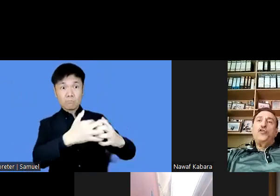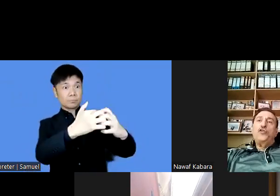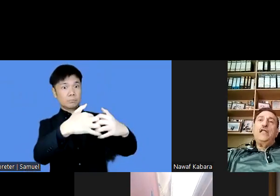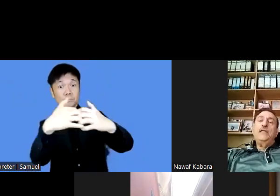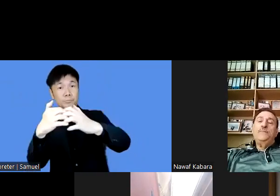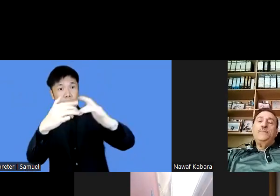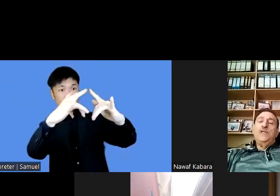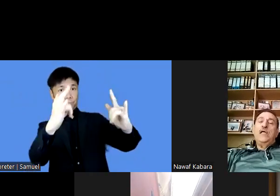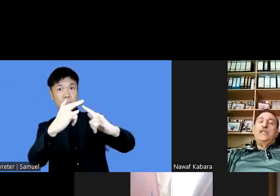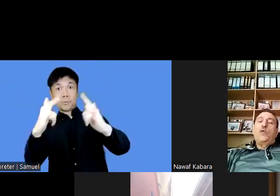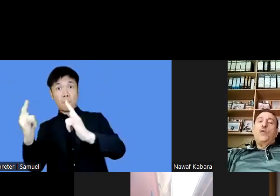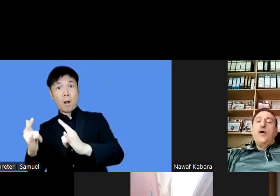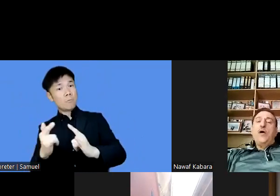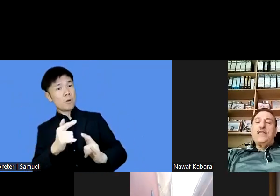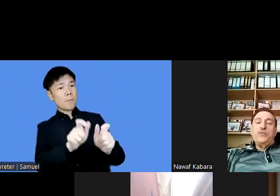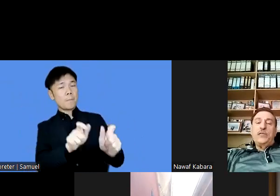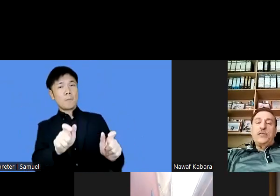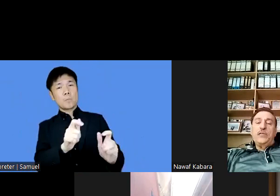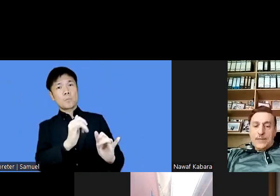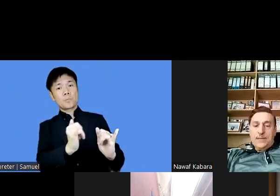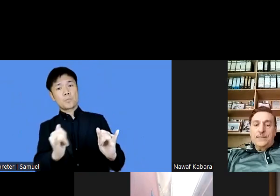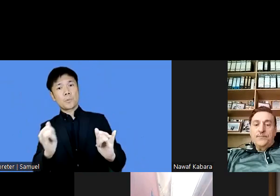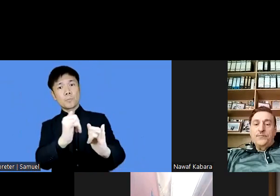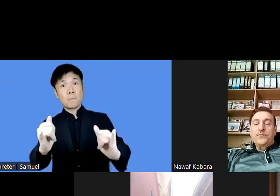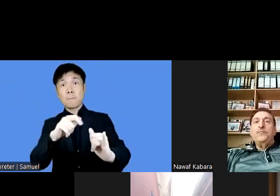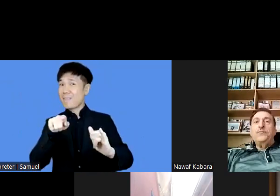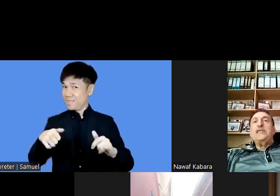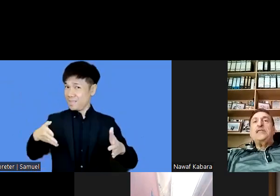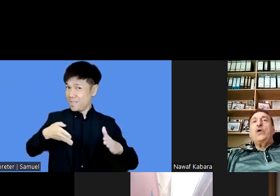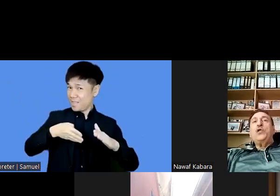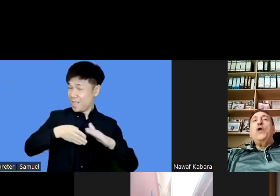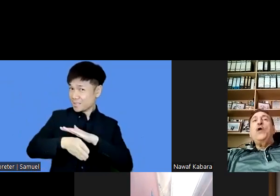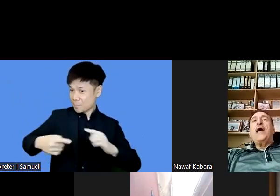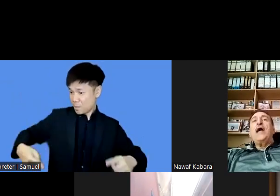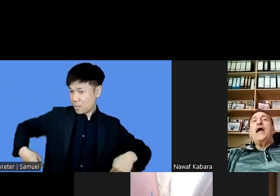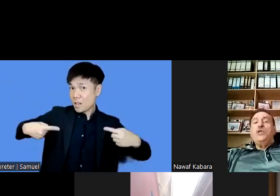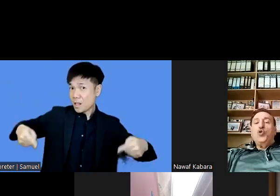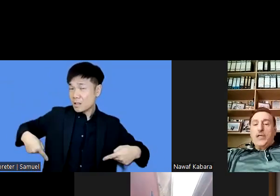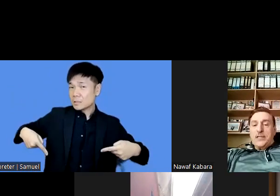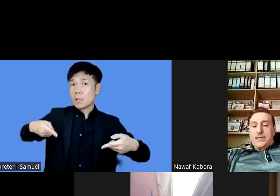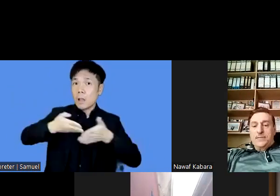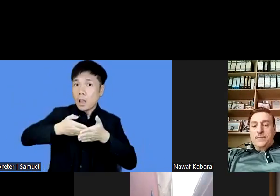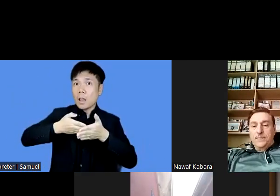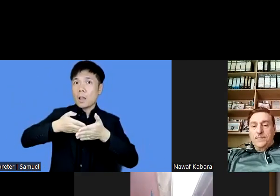unfortunately there were no accessible tents, and there were no accessible toilets.